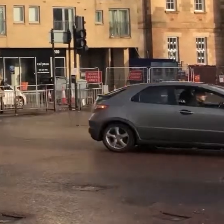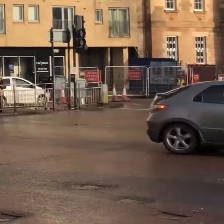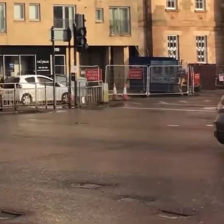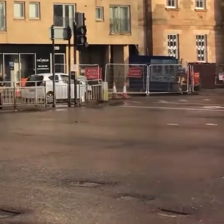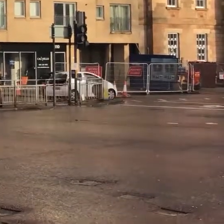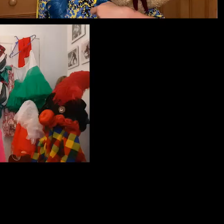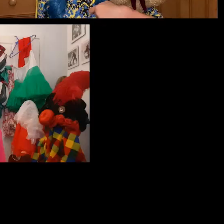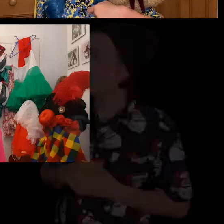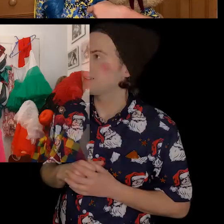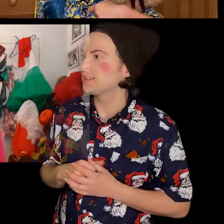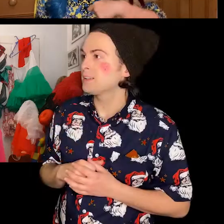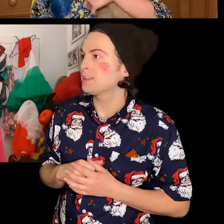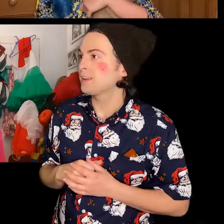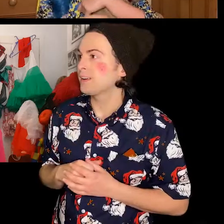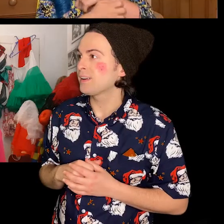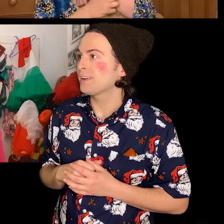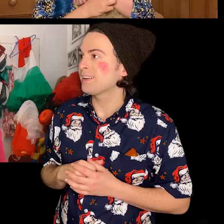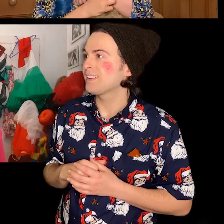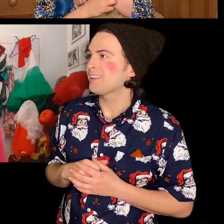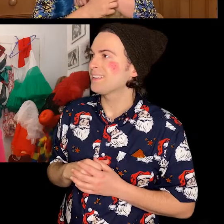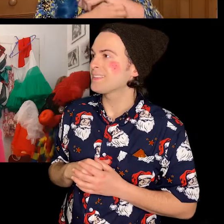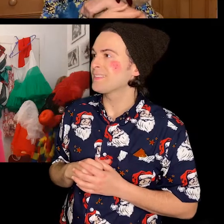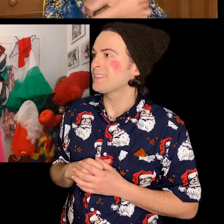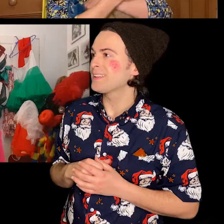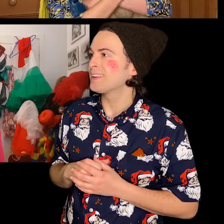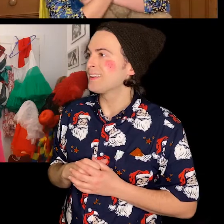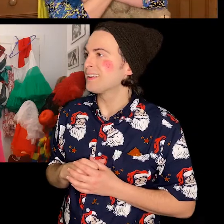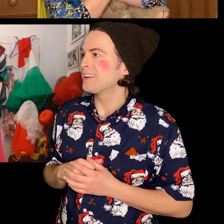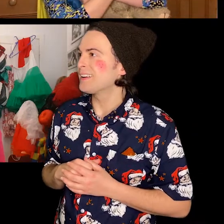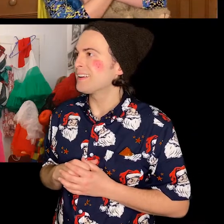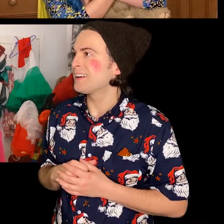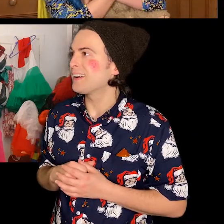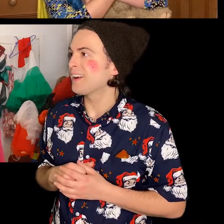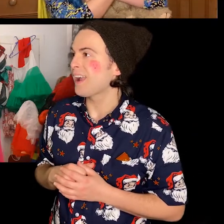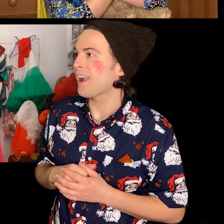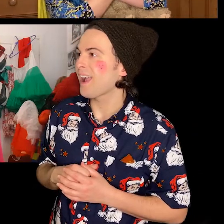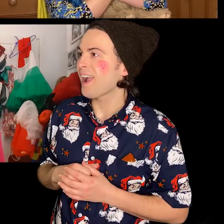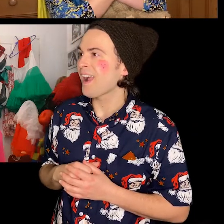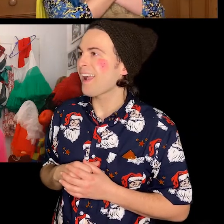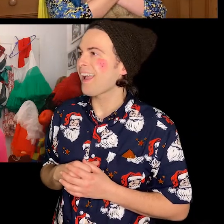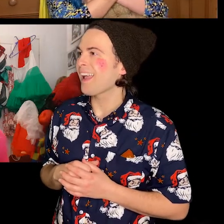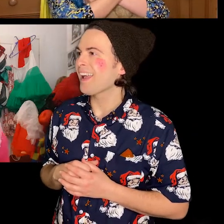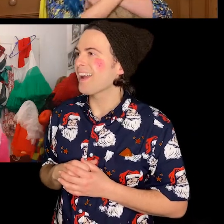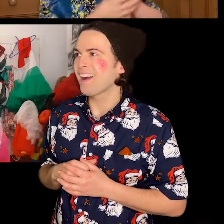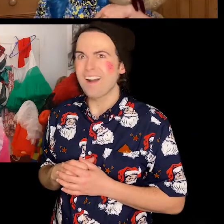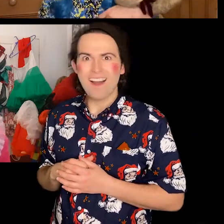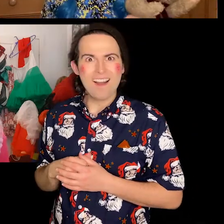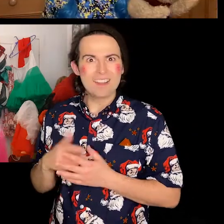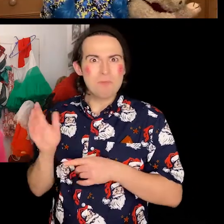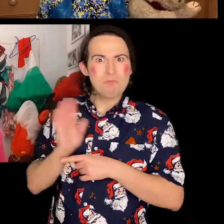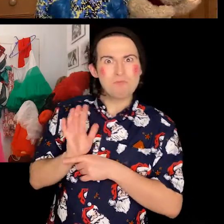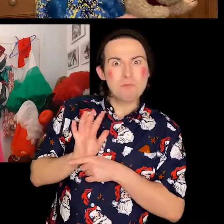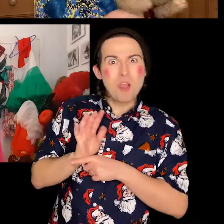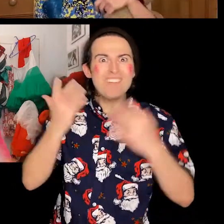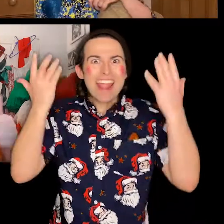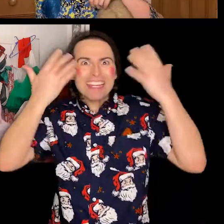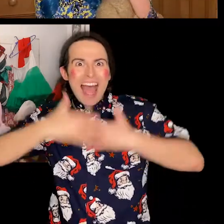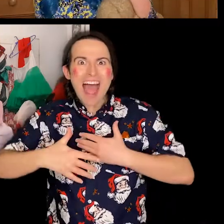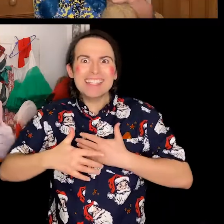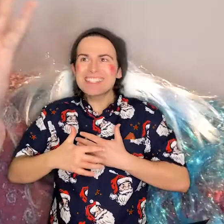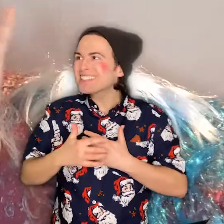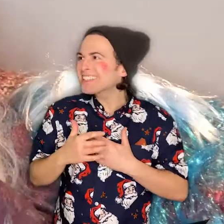Helen – Welcome Dames to the 37th weekly Movie Madness night are we all ready?